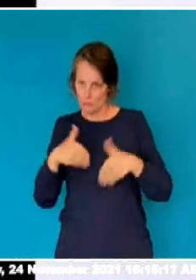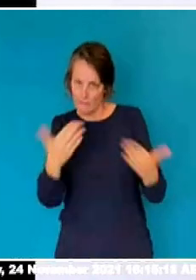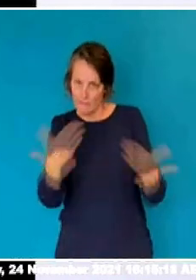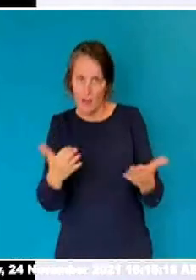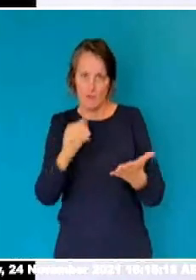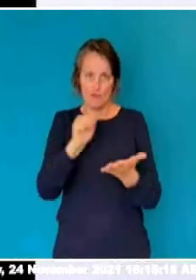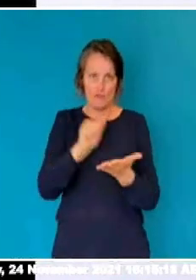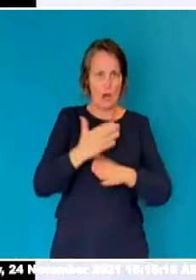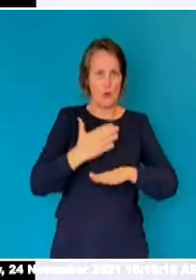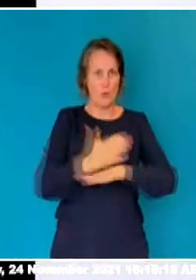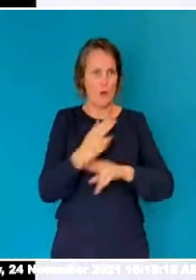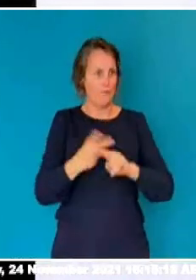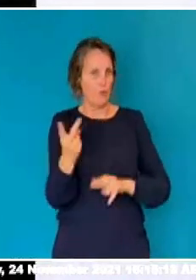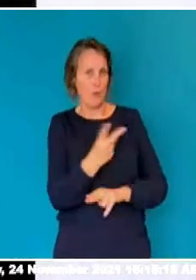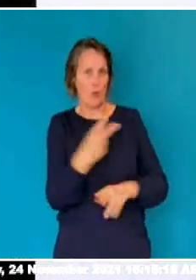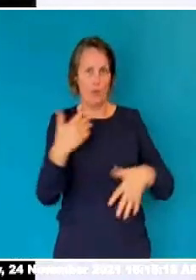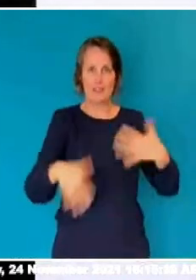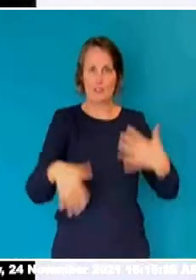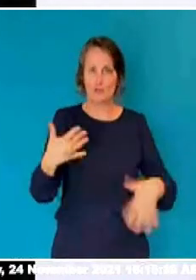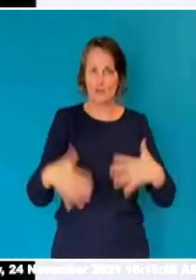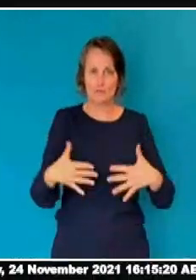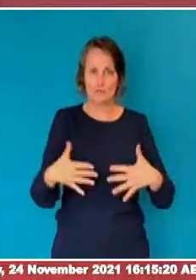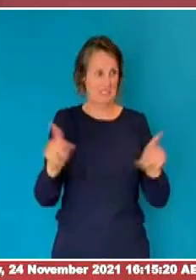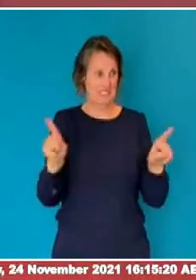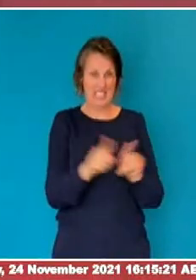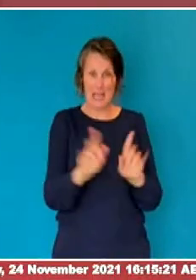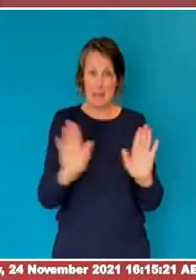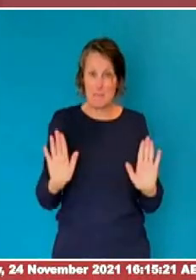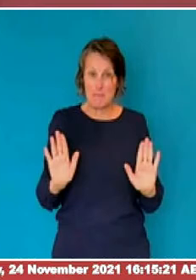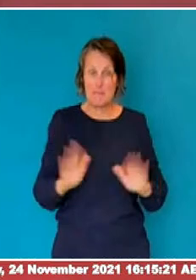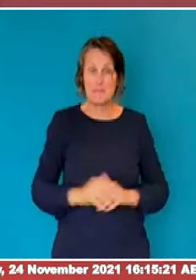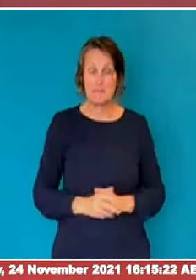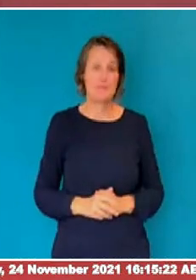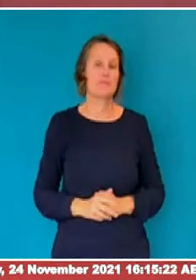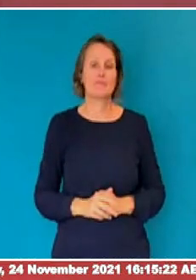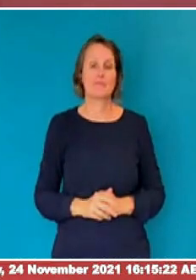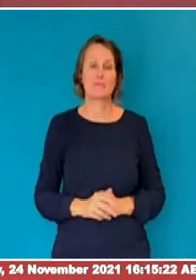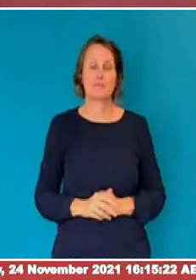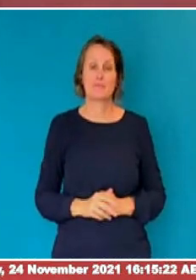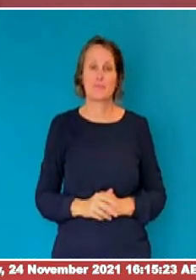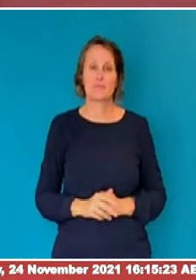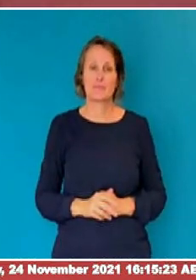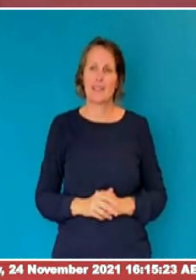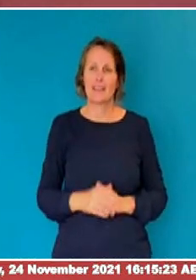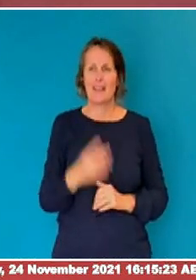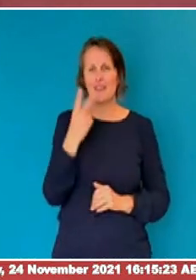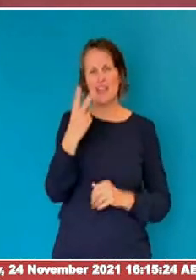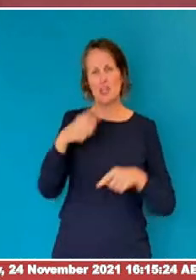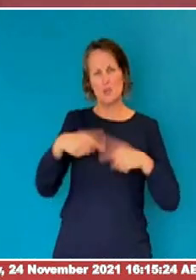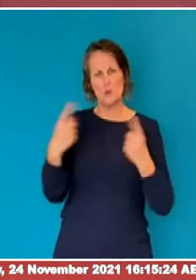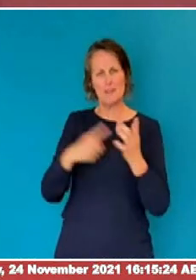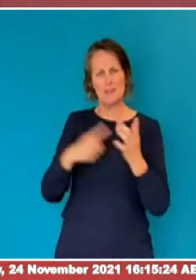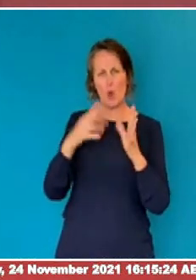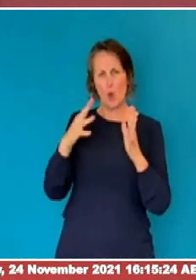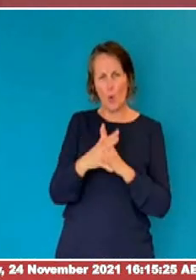They are obviously two different Acts but the principle that the